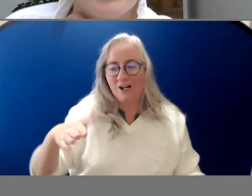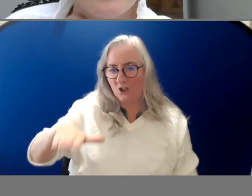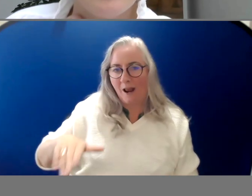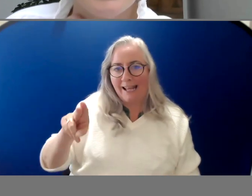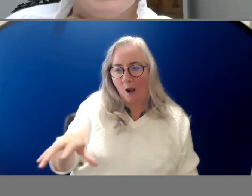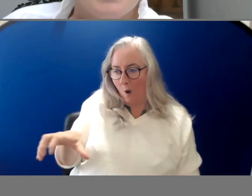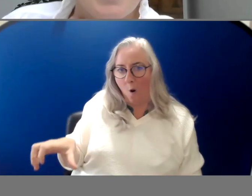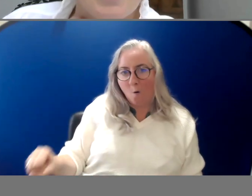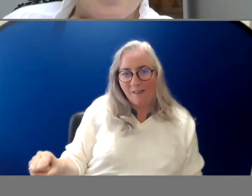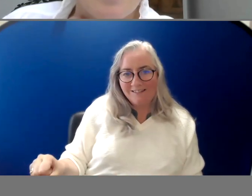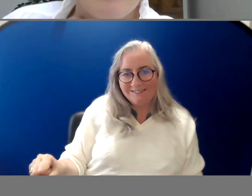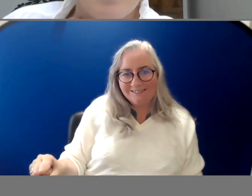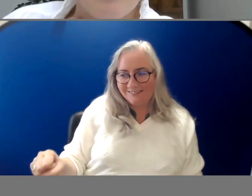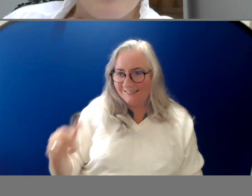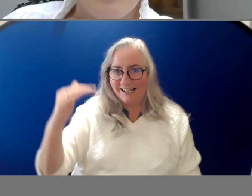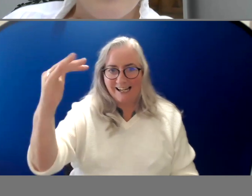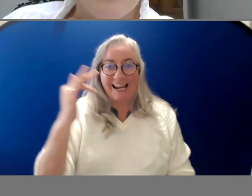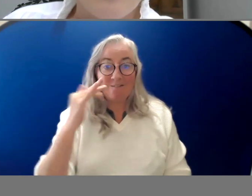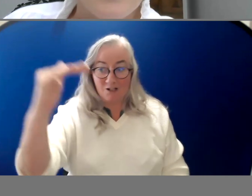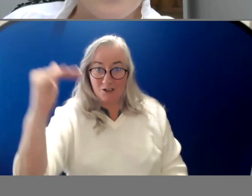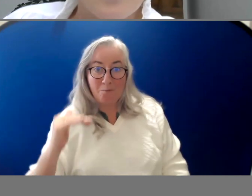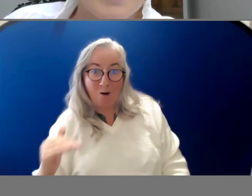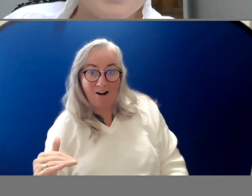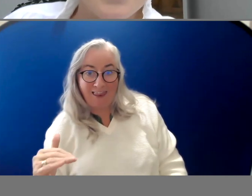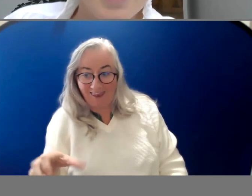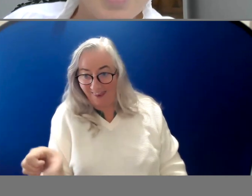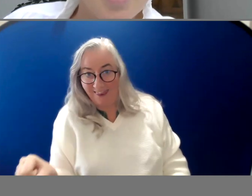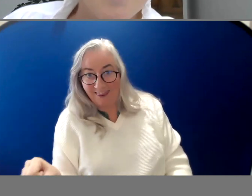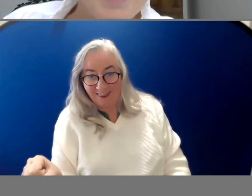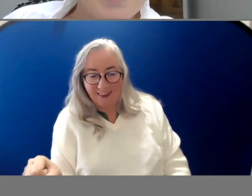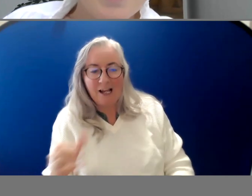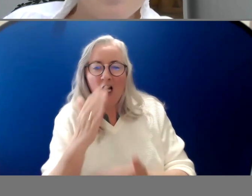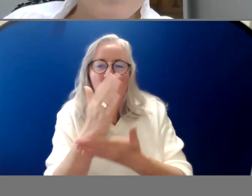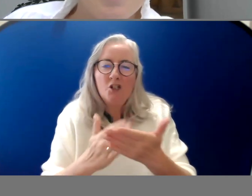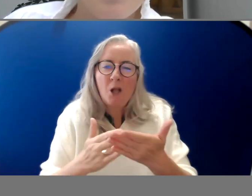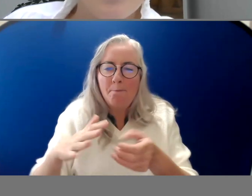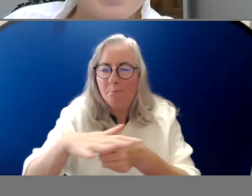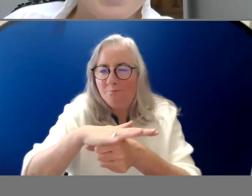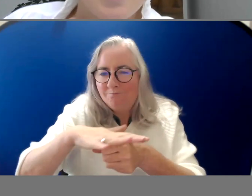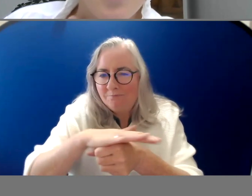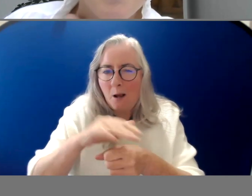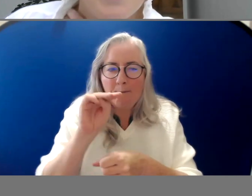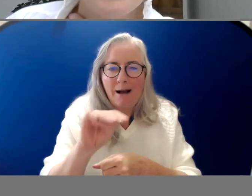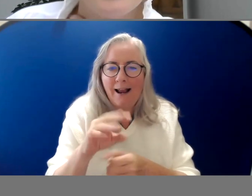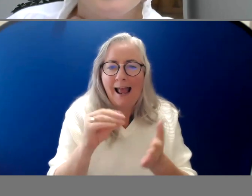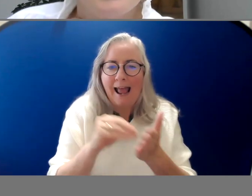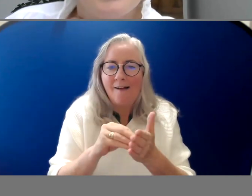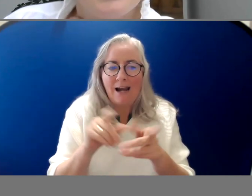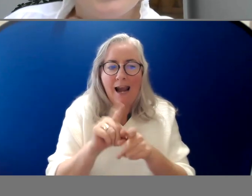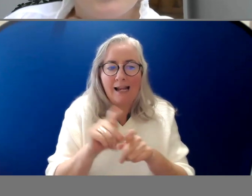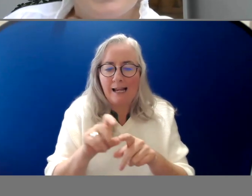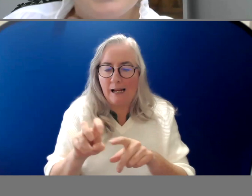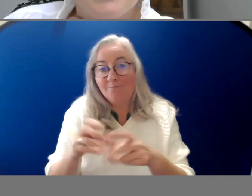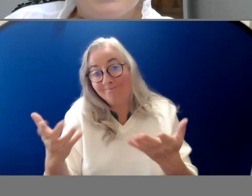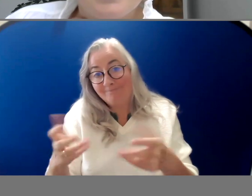level handrail in certain circumstances it may provide a climbing hazard so that's something